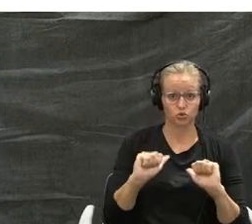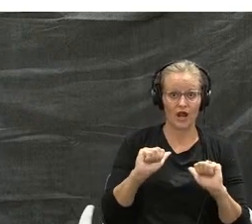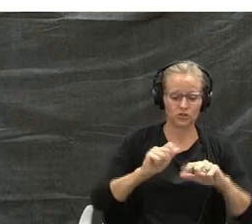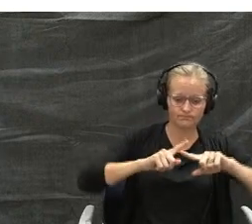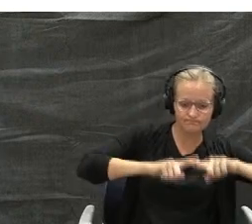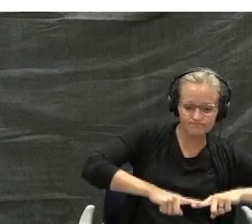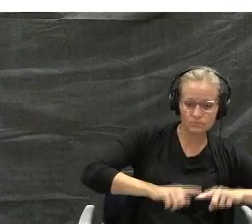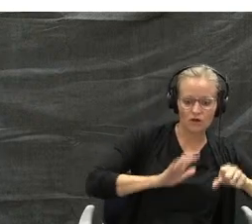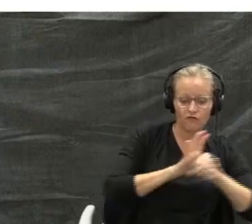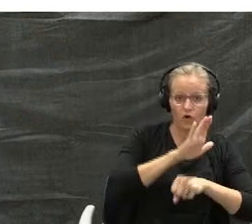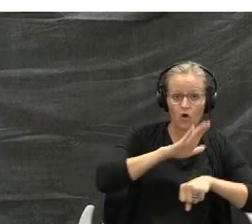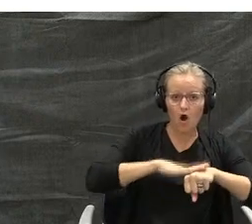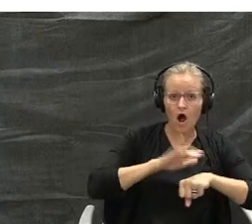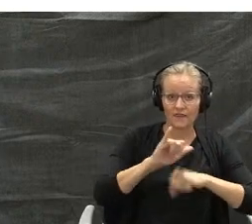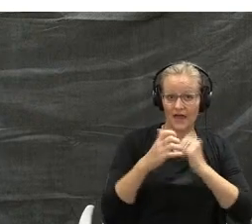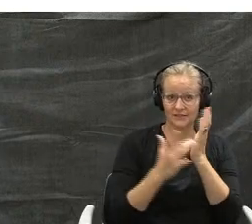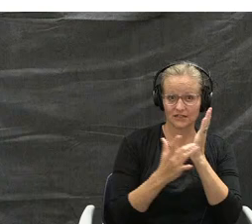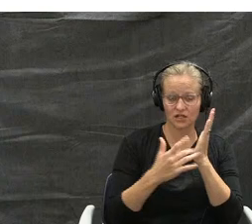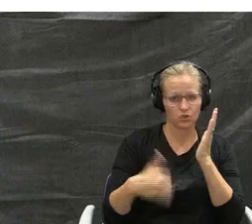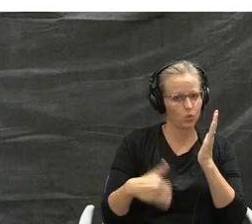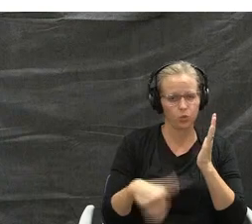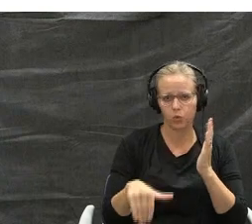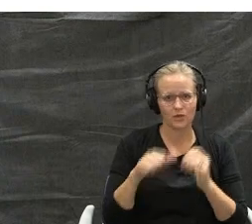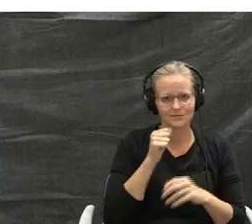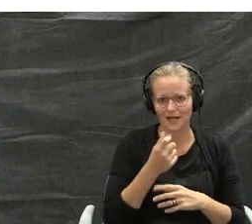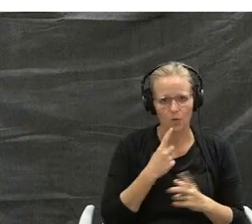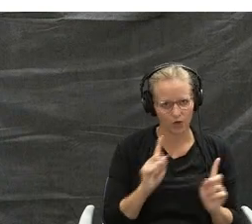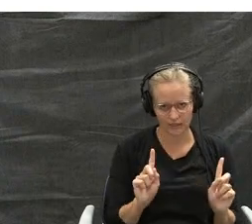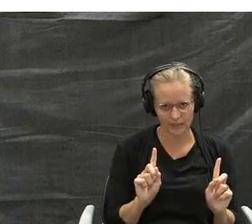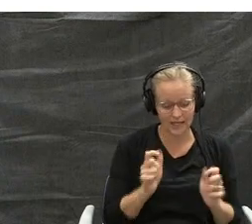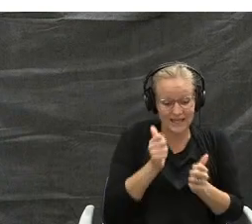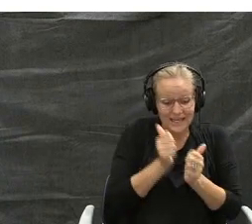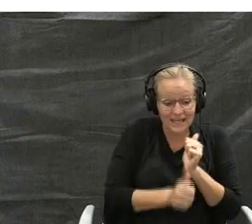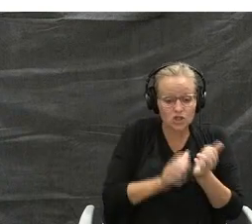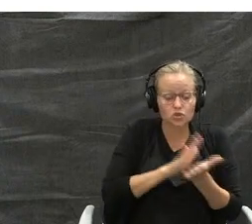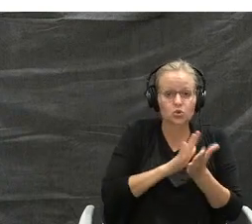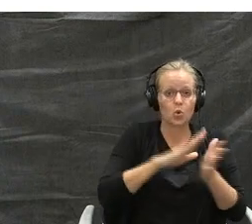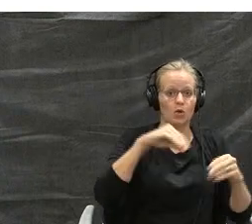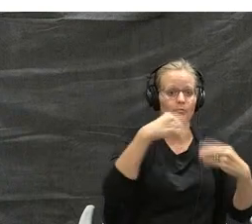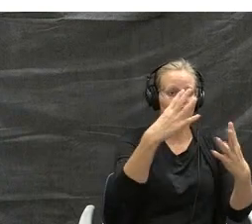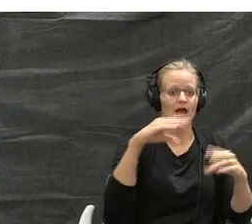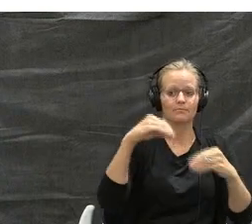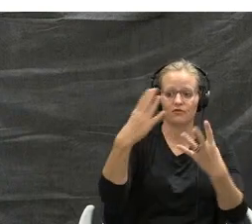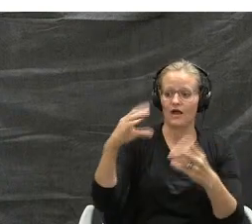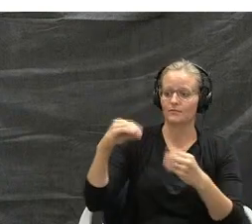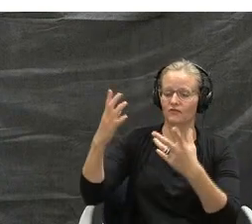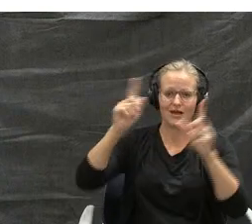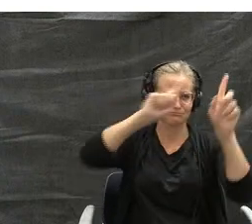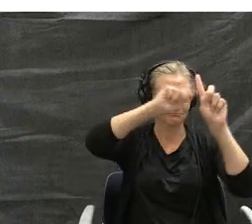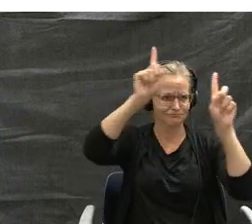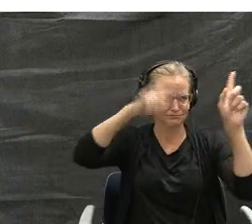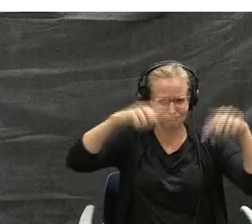individual. Each school across the district provided their students a very different experience in each classroom. Within those schools operated